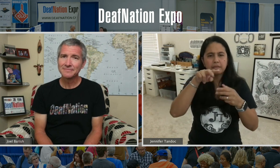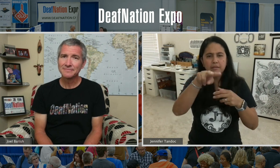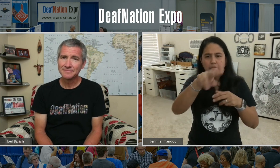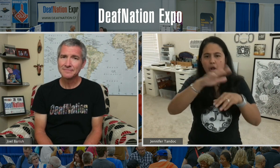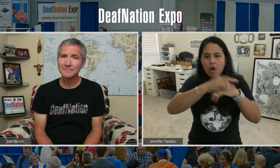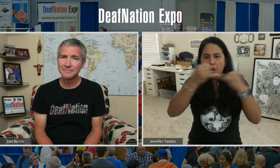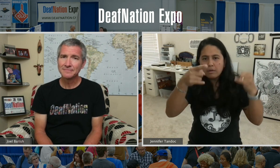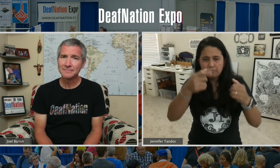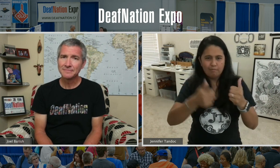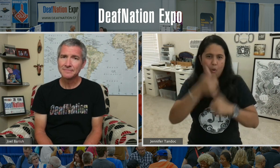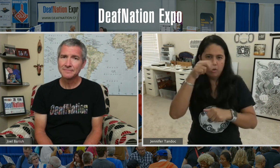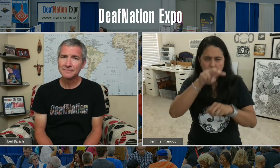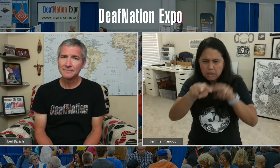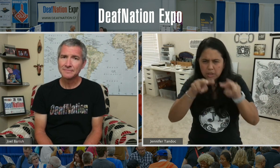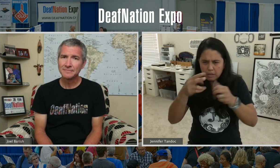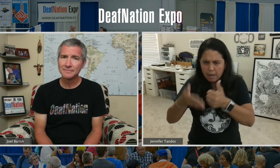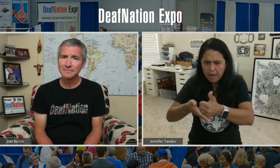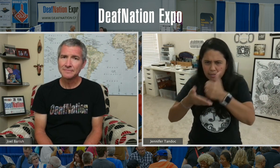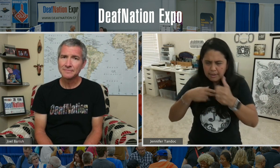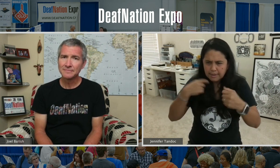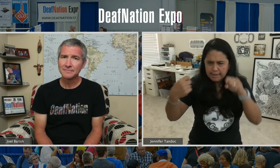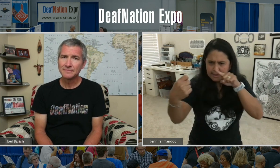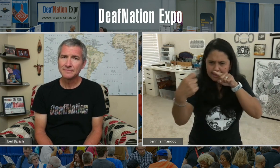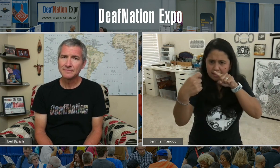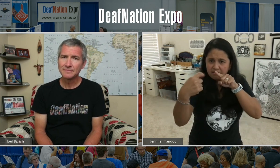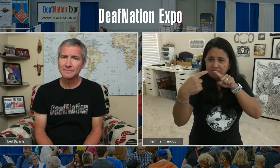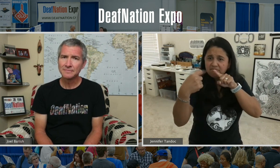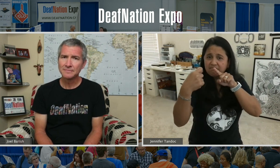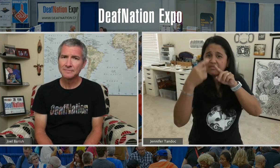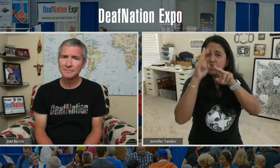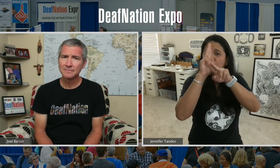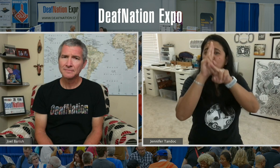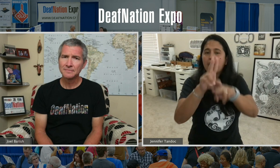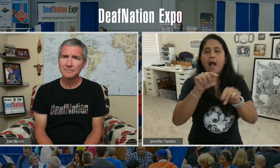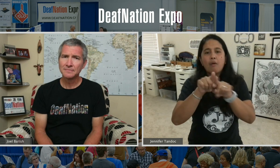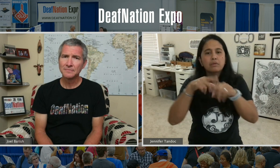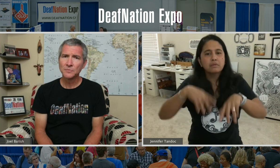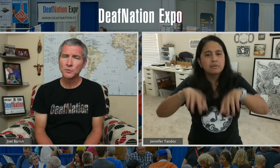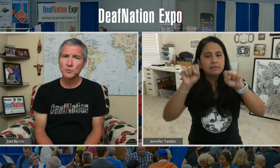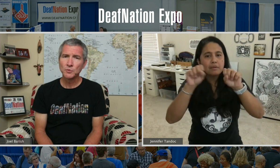I look online to help get ideas and I’ve gotten used to it.